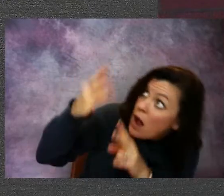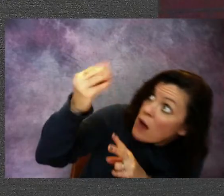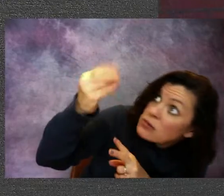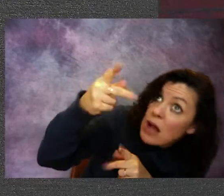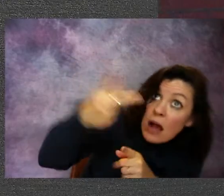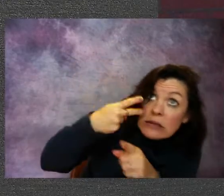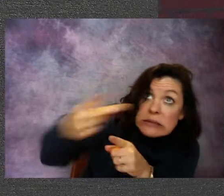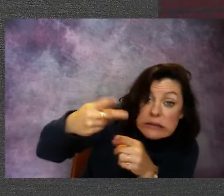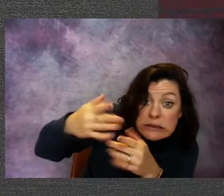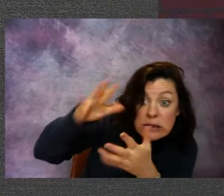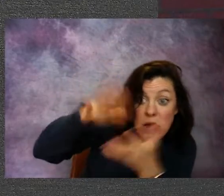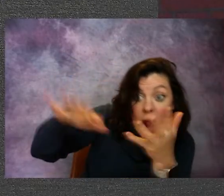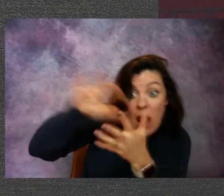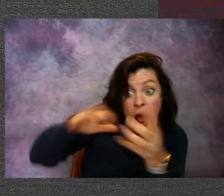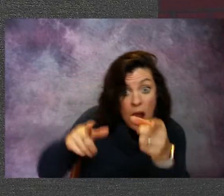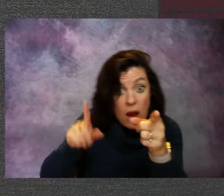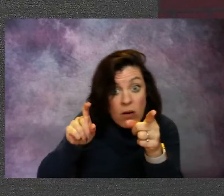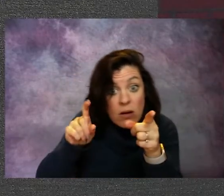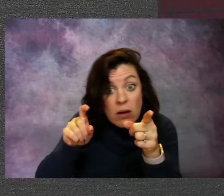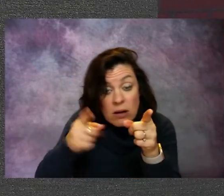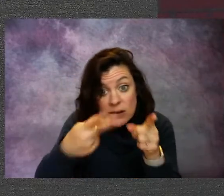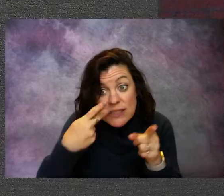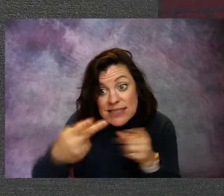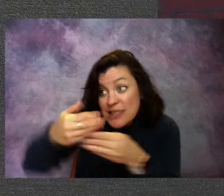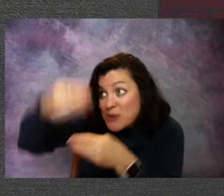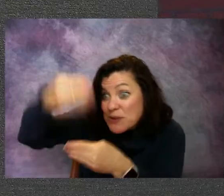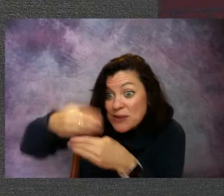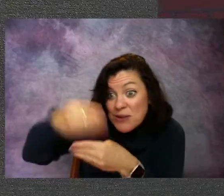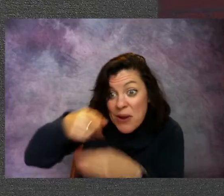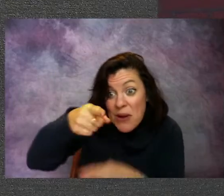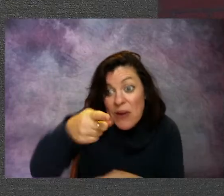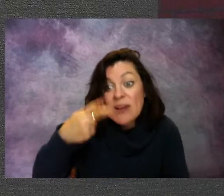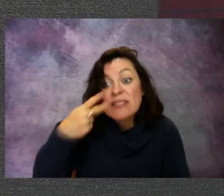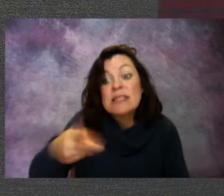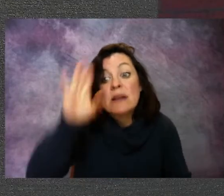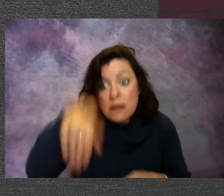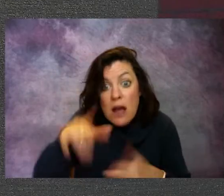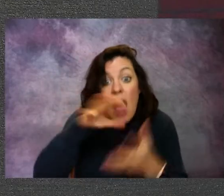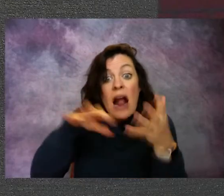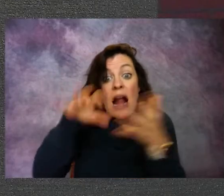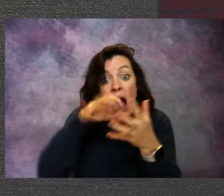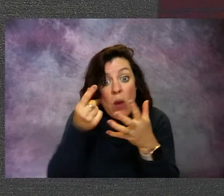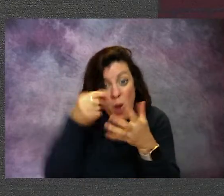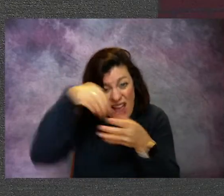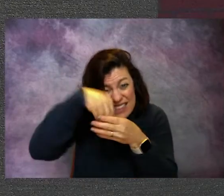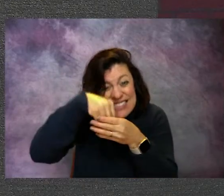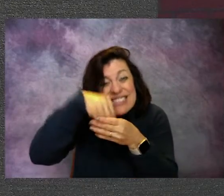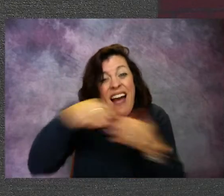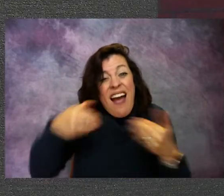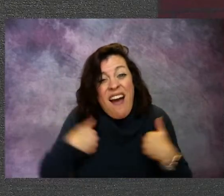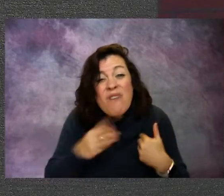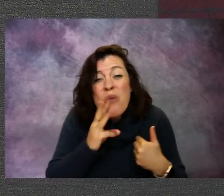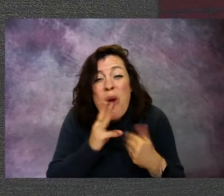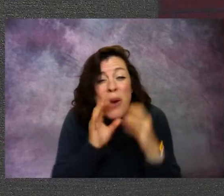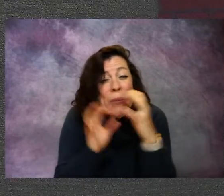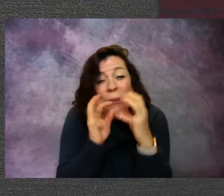If there are clouds up there, they are made of tiny rain droplets, which means there might be rain to come.